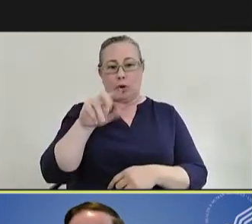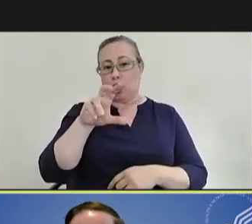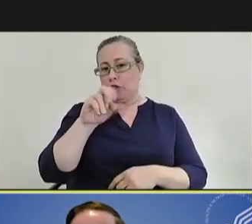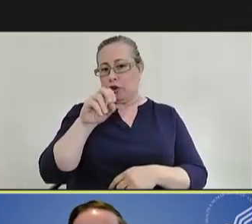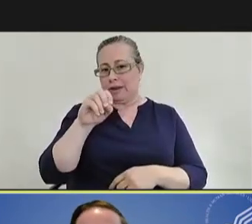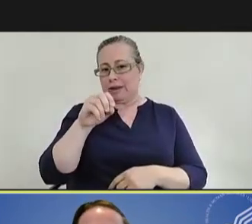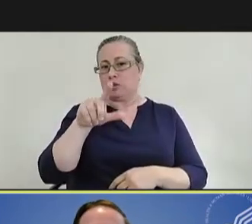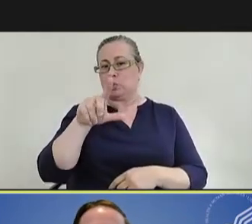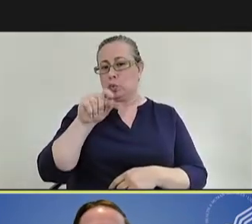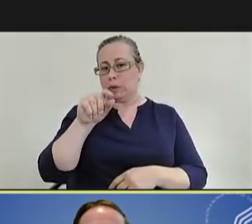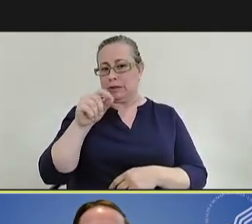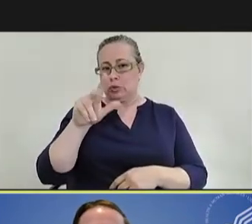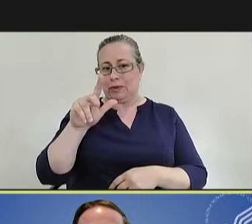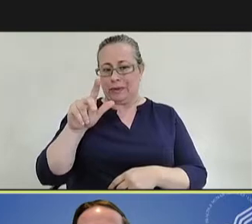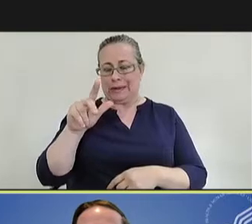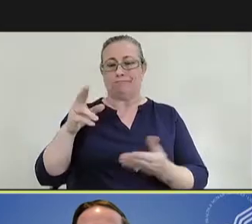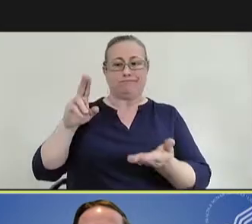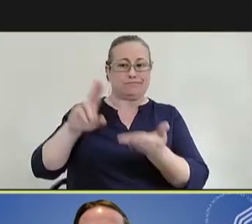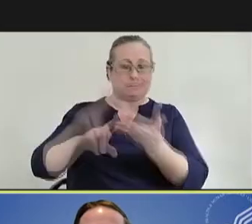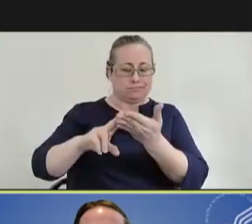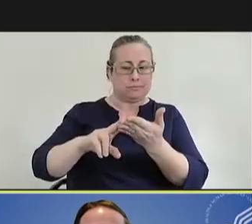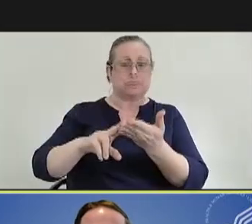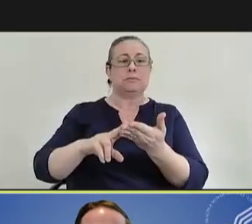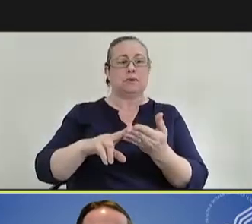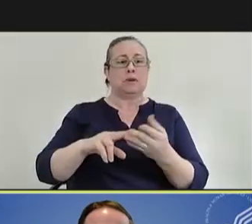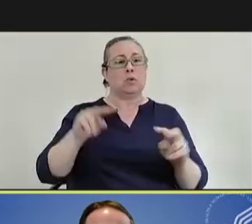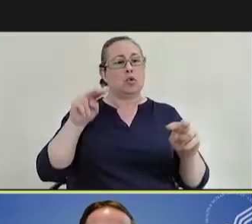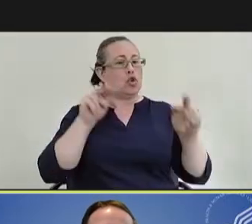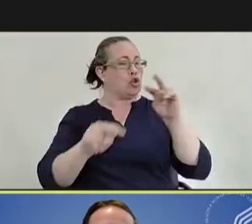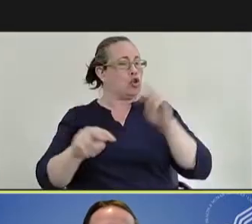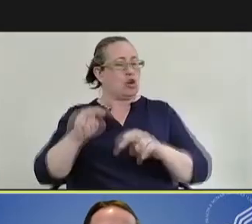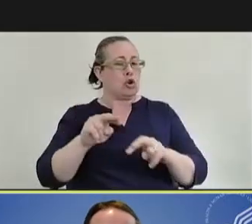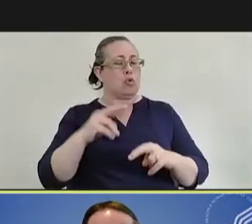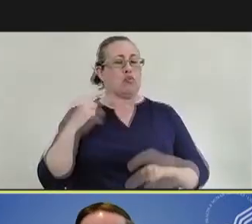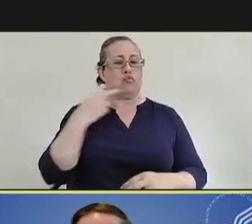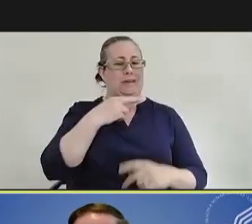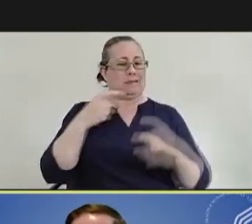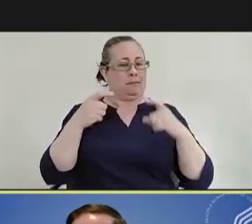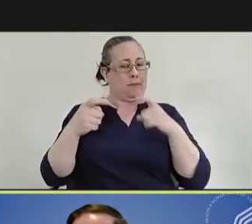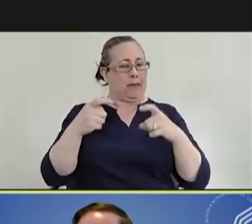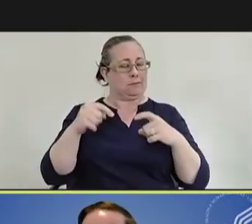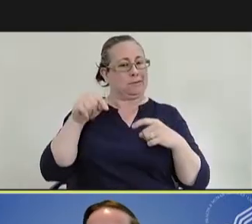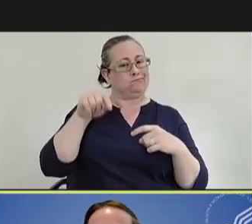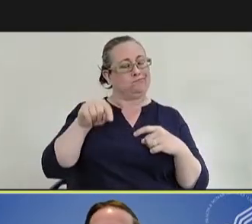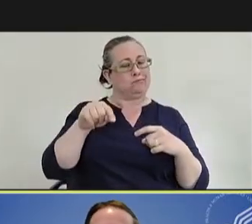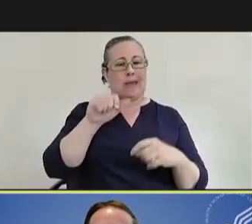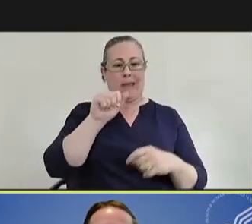roadmap and really looking at risk management of AI across the department and then thinking of it